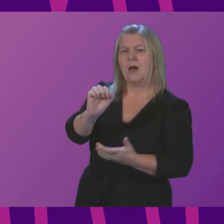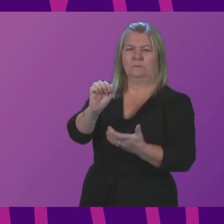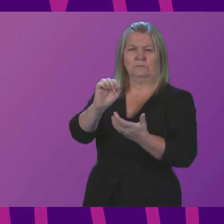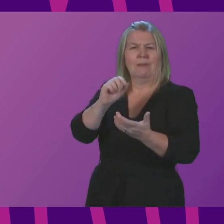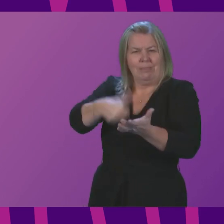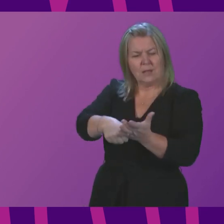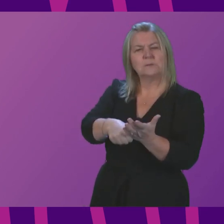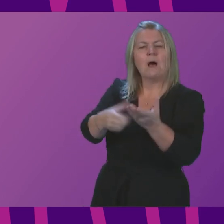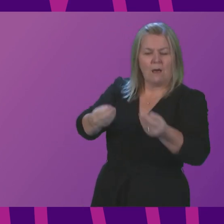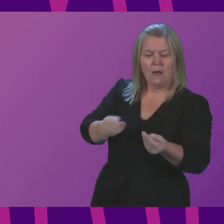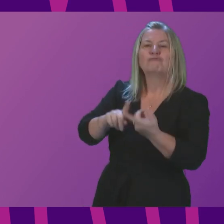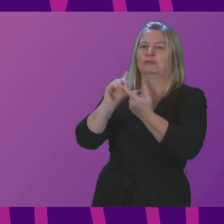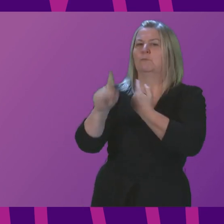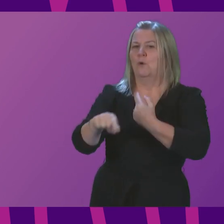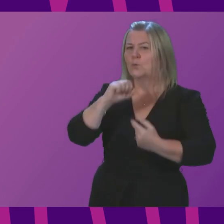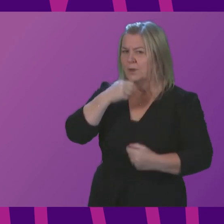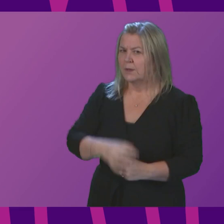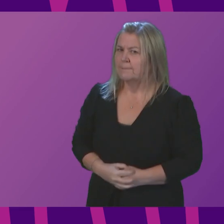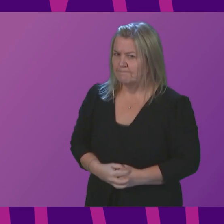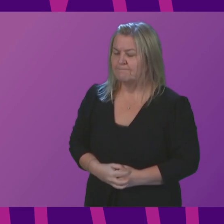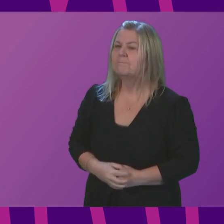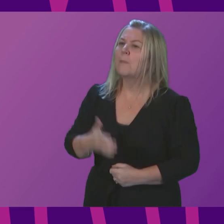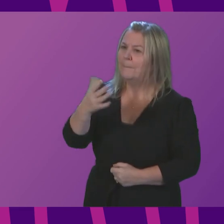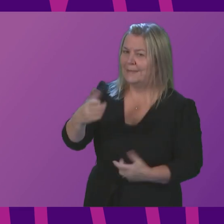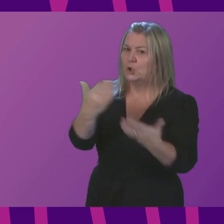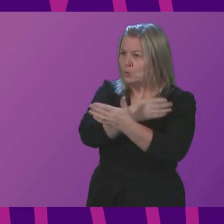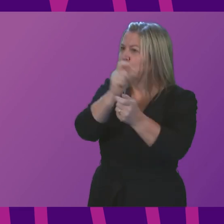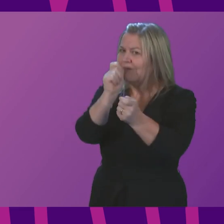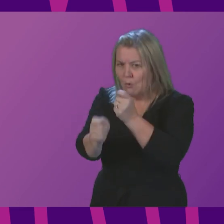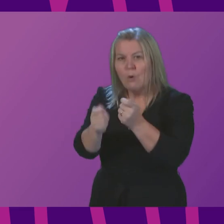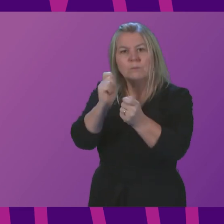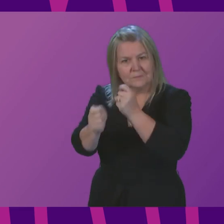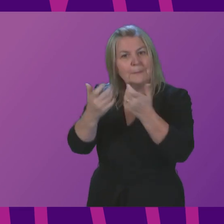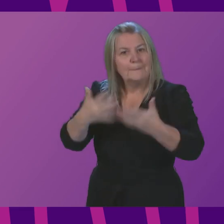response. We have taken forward a number of reforms in response to calls that were made